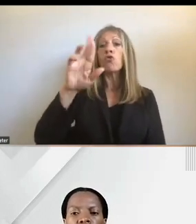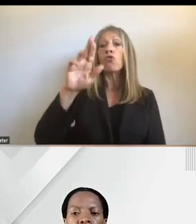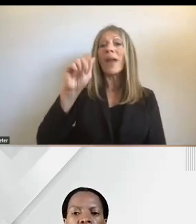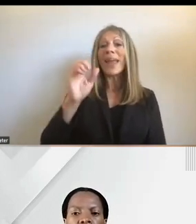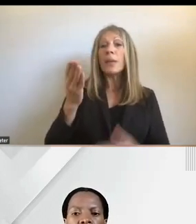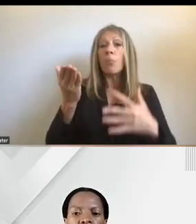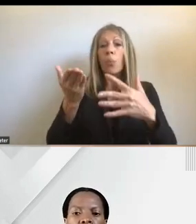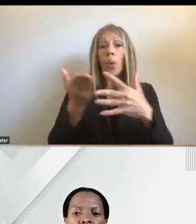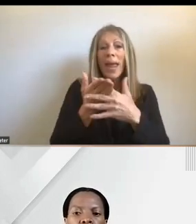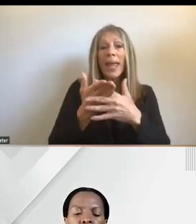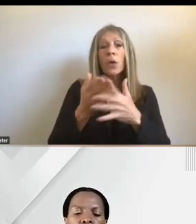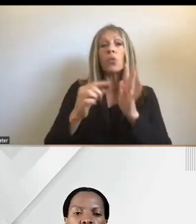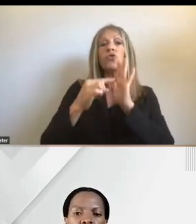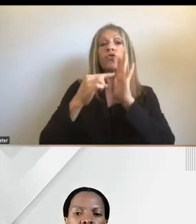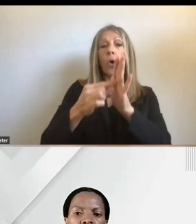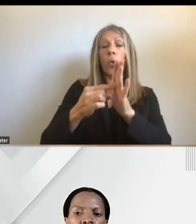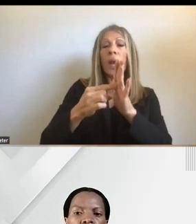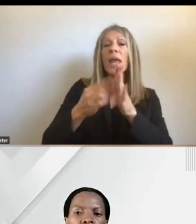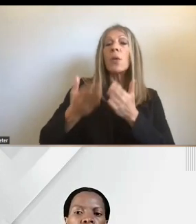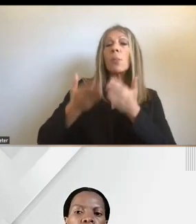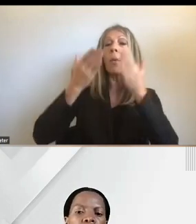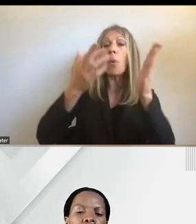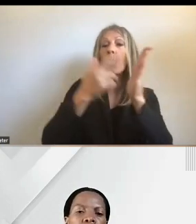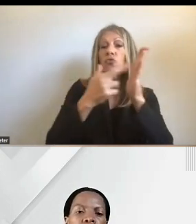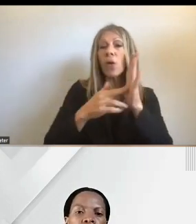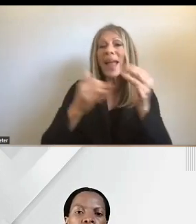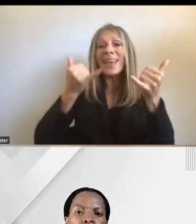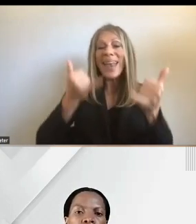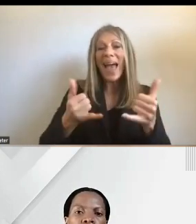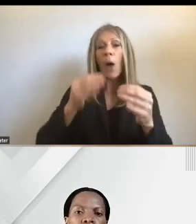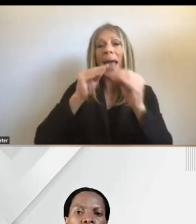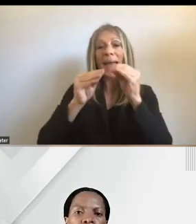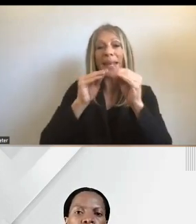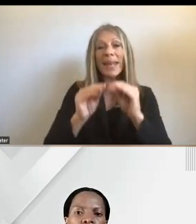previously defined in the proposed rule and now edited slightly for clarity.